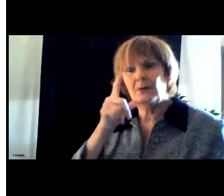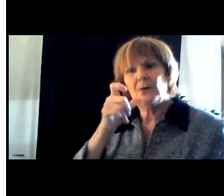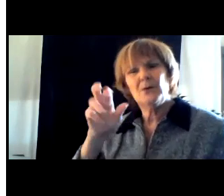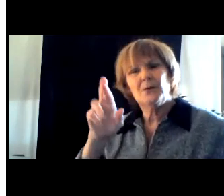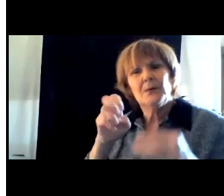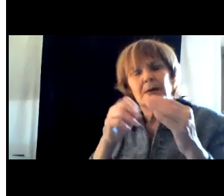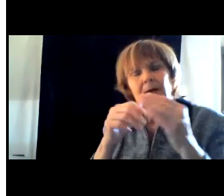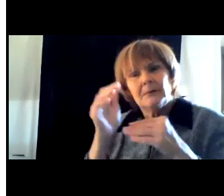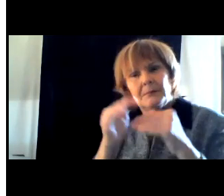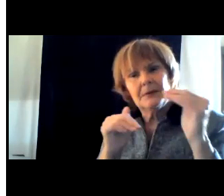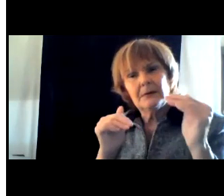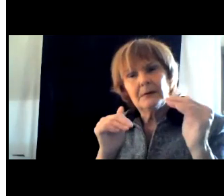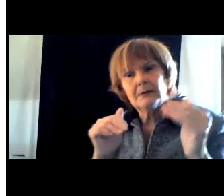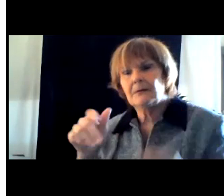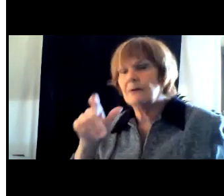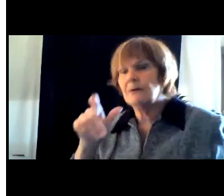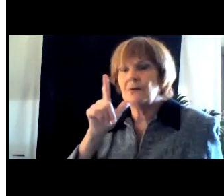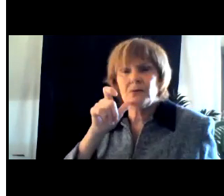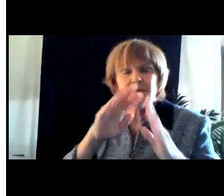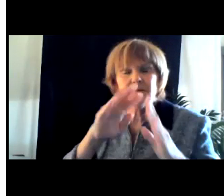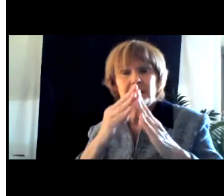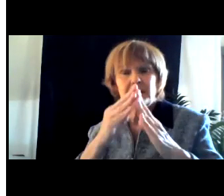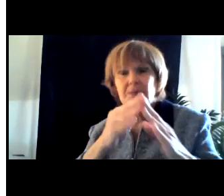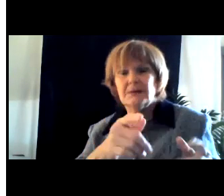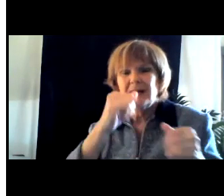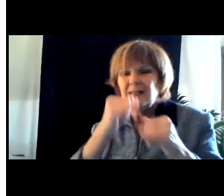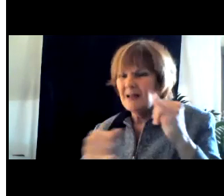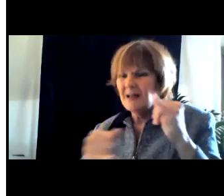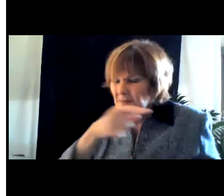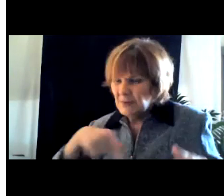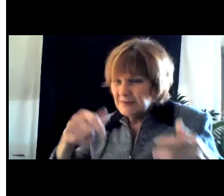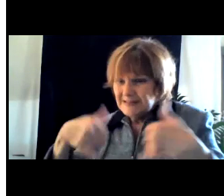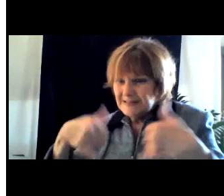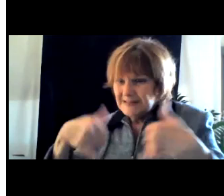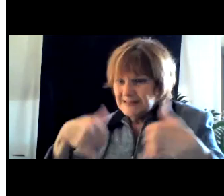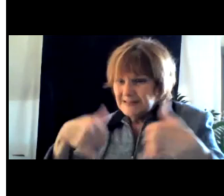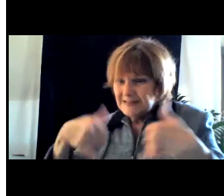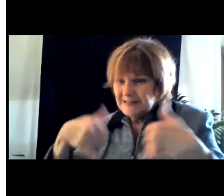Are our communities the last ones touched? Are we still going through and sifting through big piles of debris